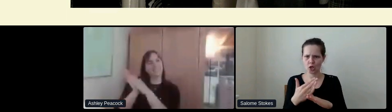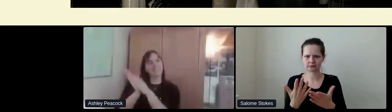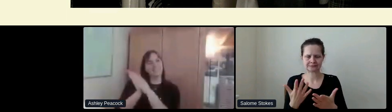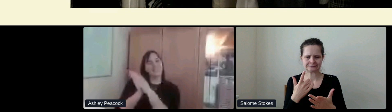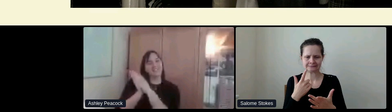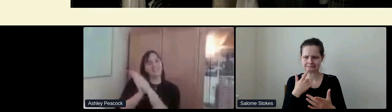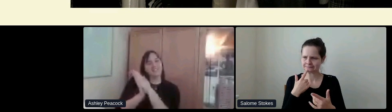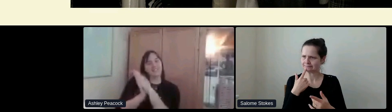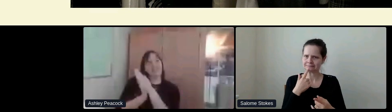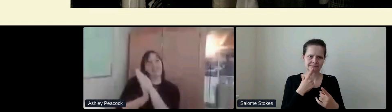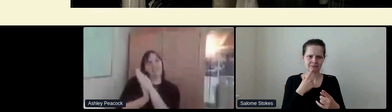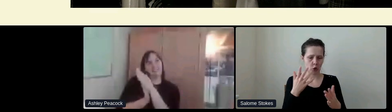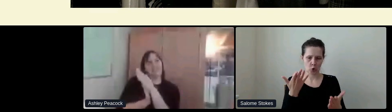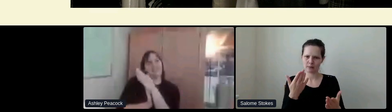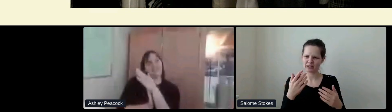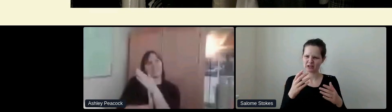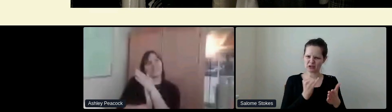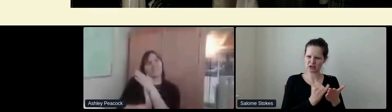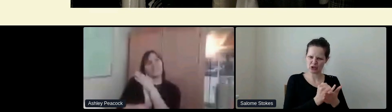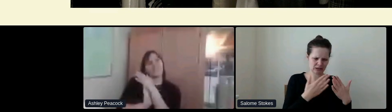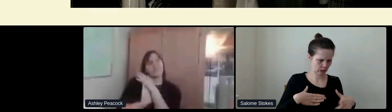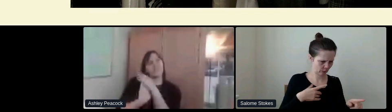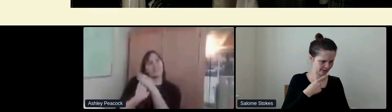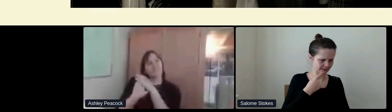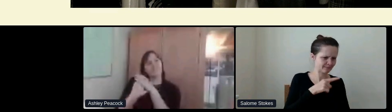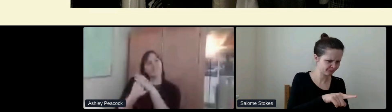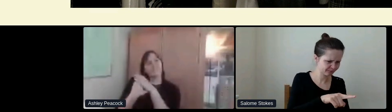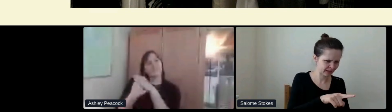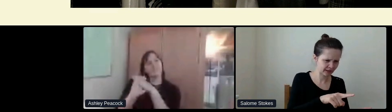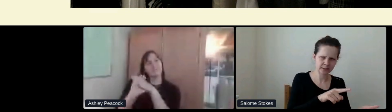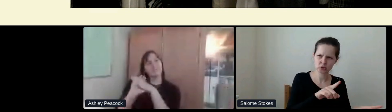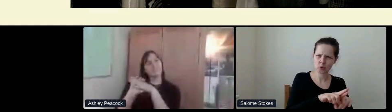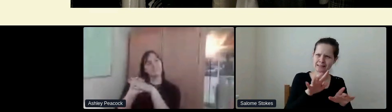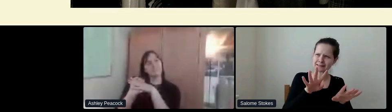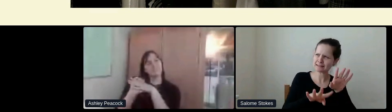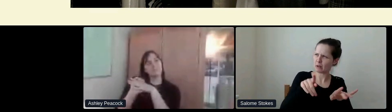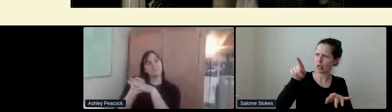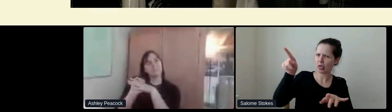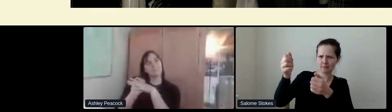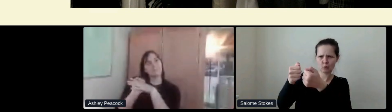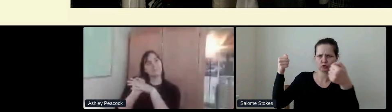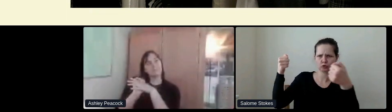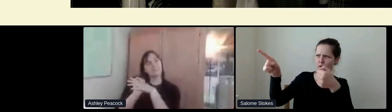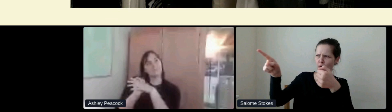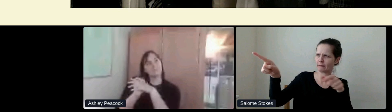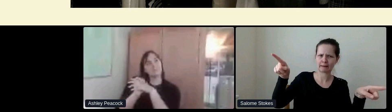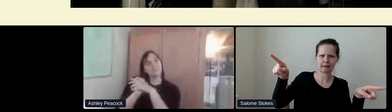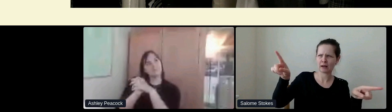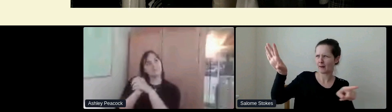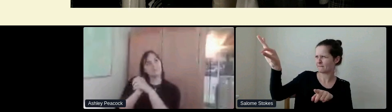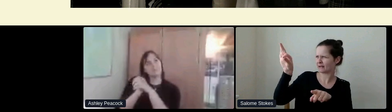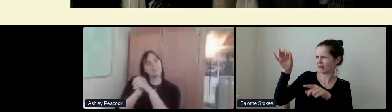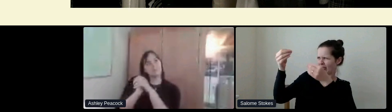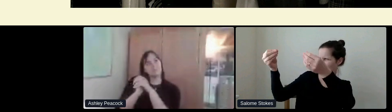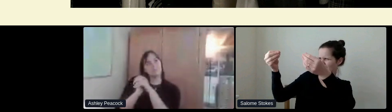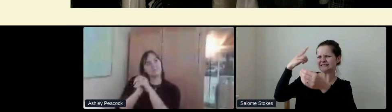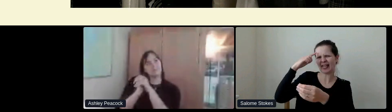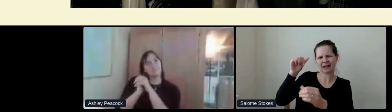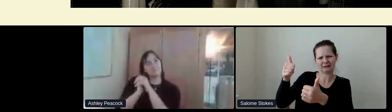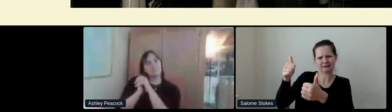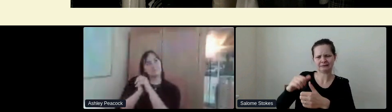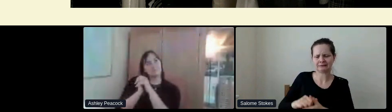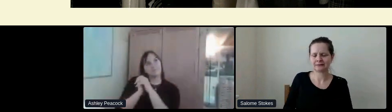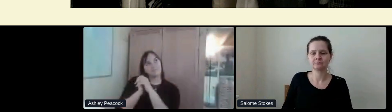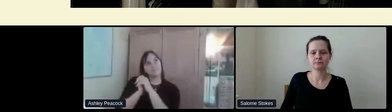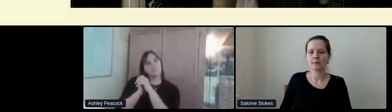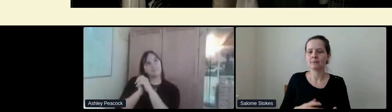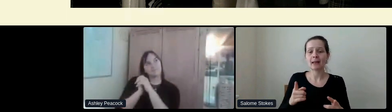but then also I'm stressed out. So I'm less productive, so I can't do as much work,